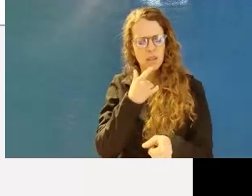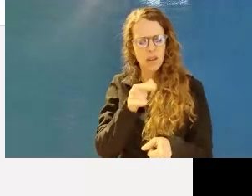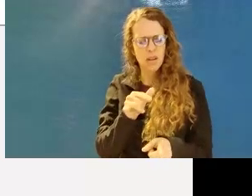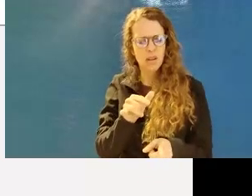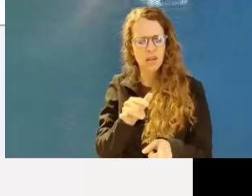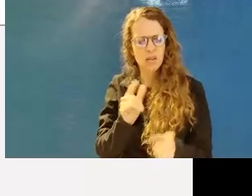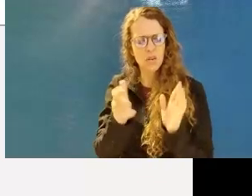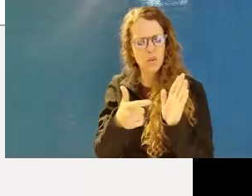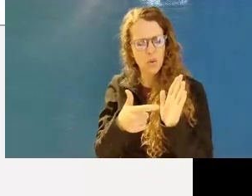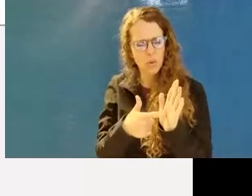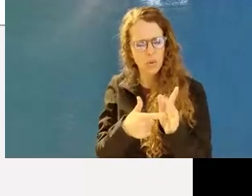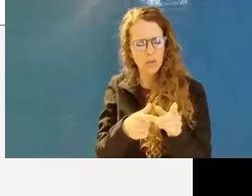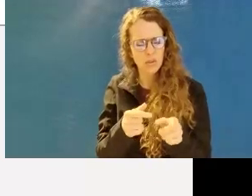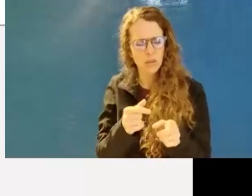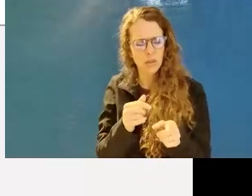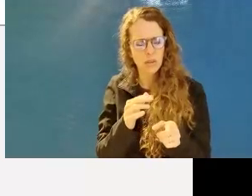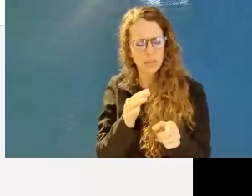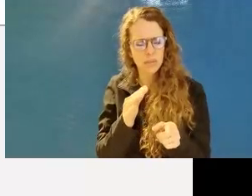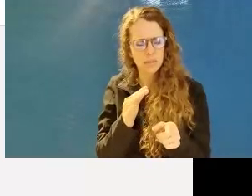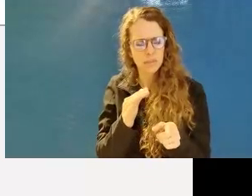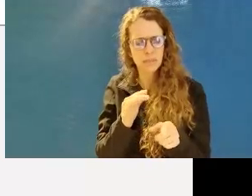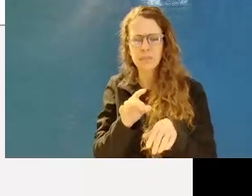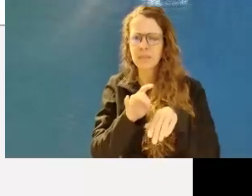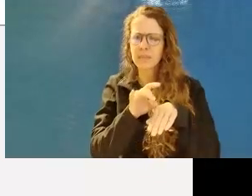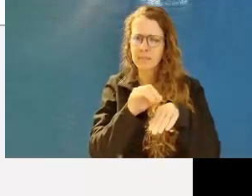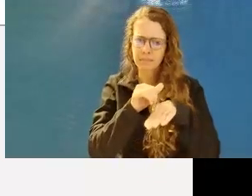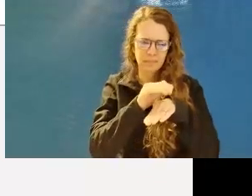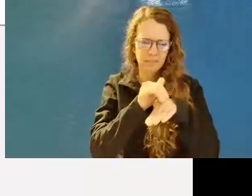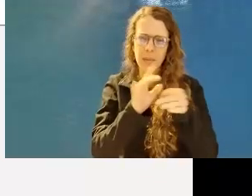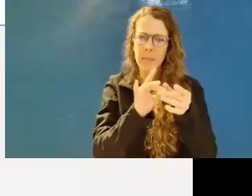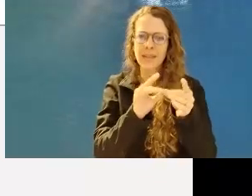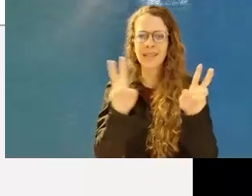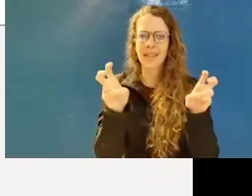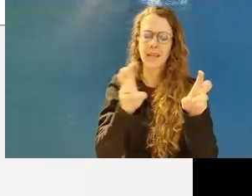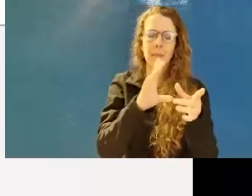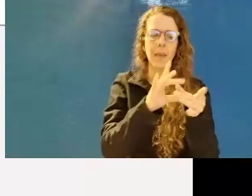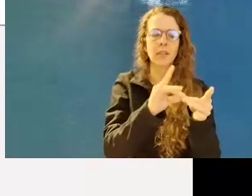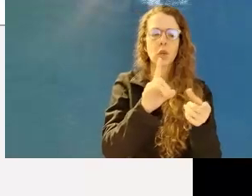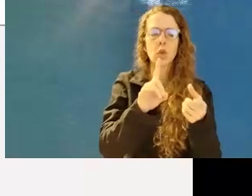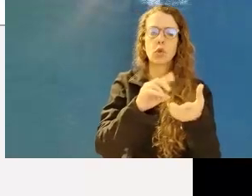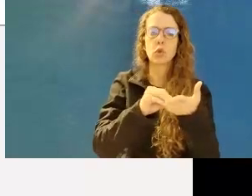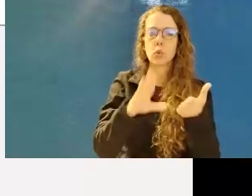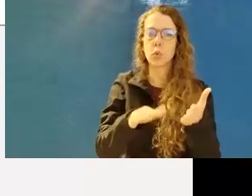sending messages to students who button doesn't work on the weekends.